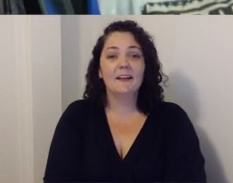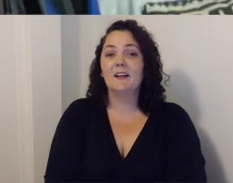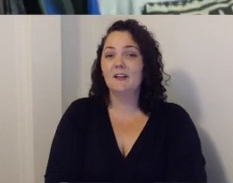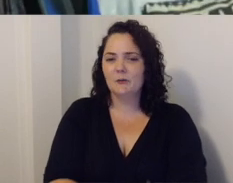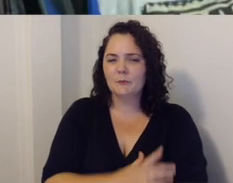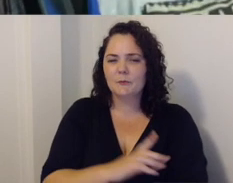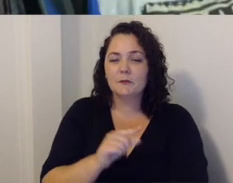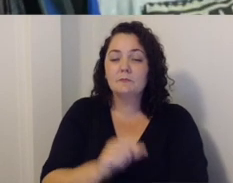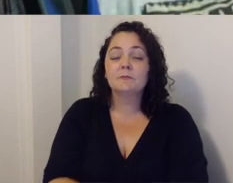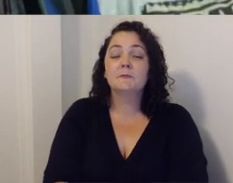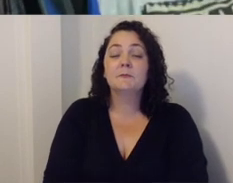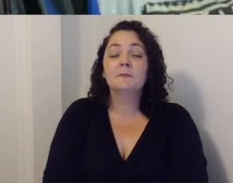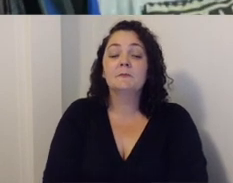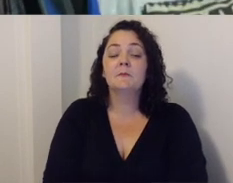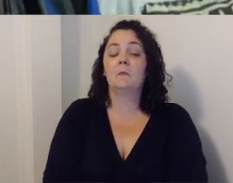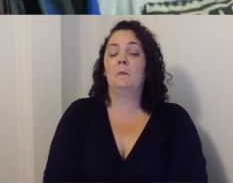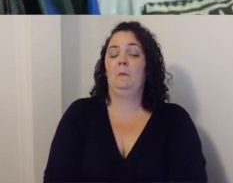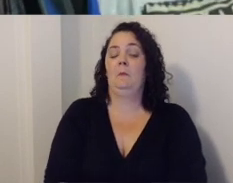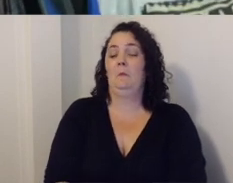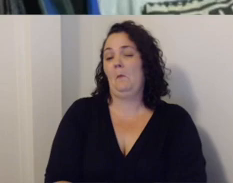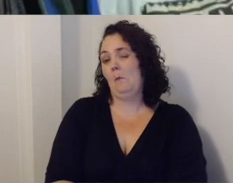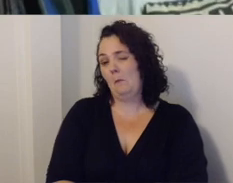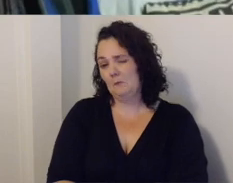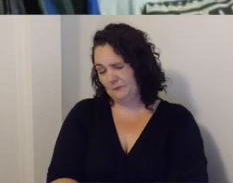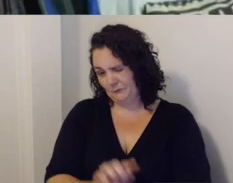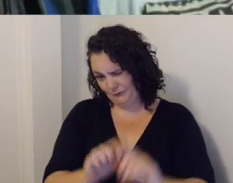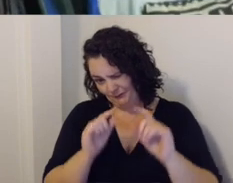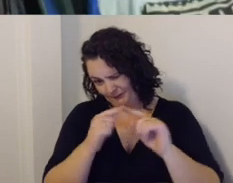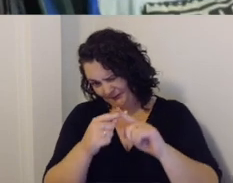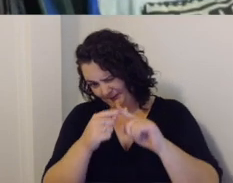you're looking for squinting your eyes and looking for those big shapes, trying to lay that material